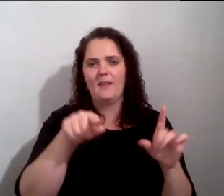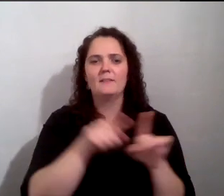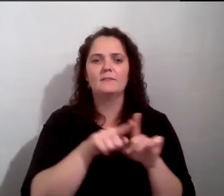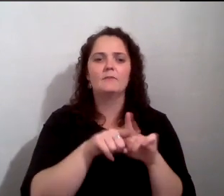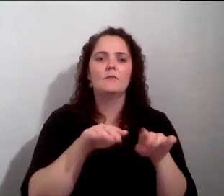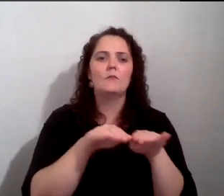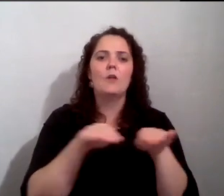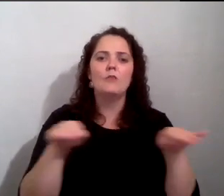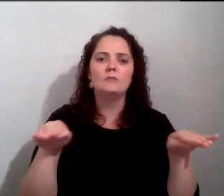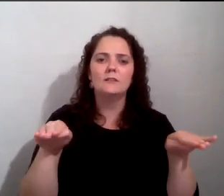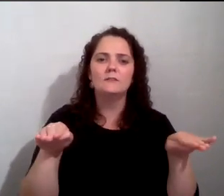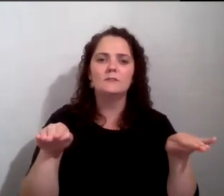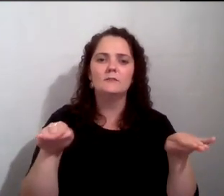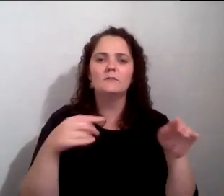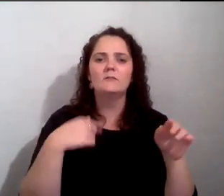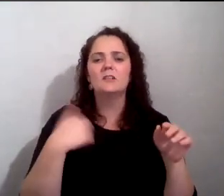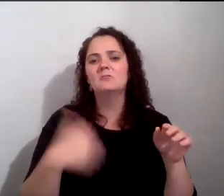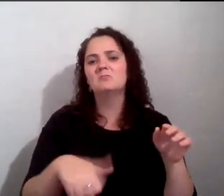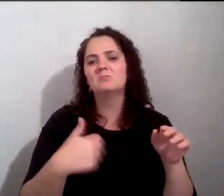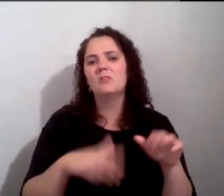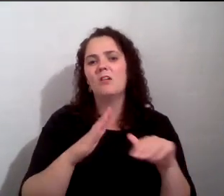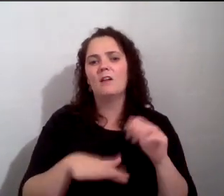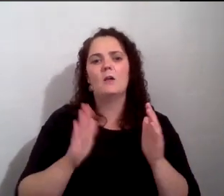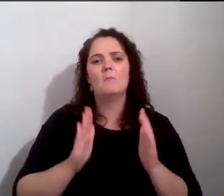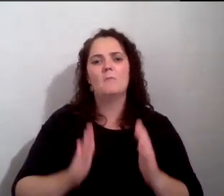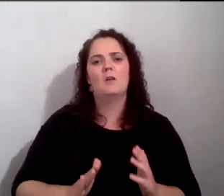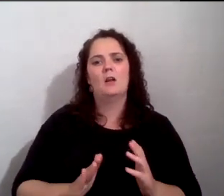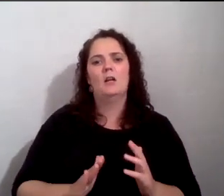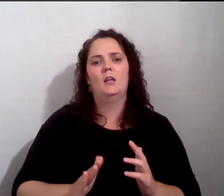plane that reminded me I guess of well a